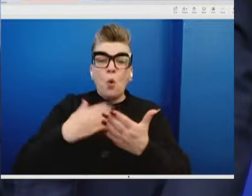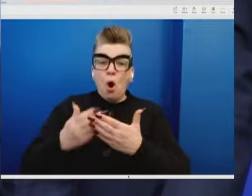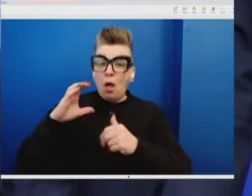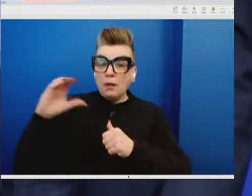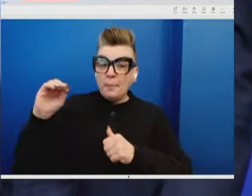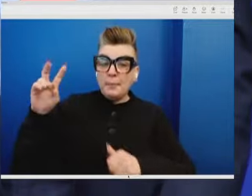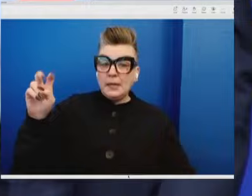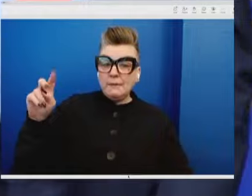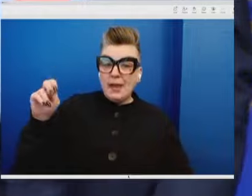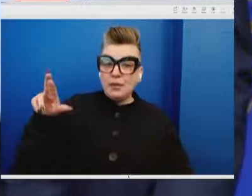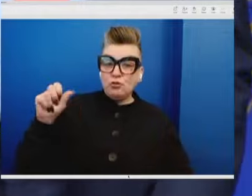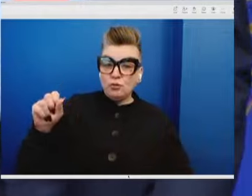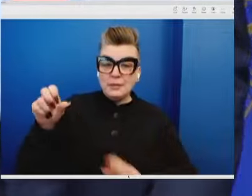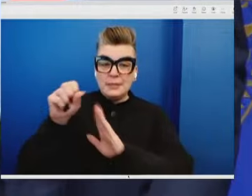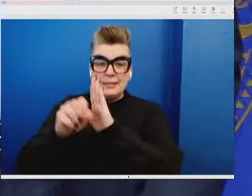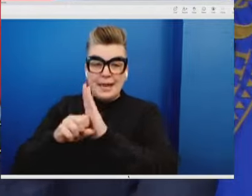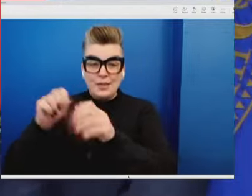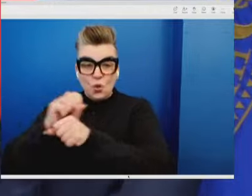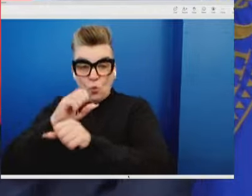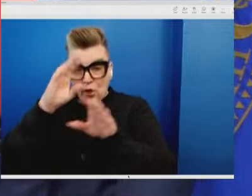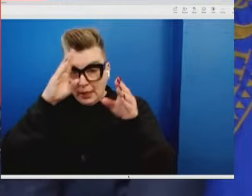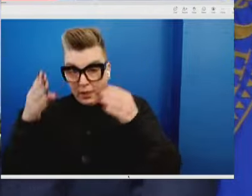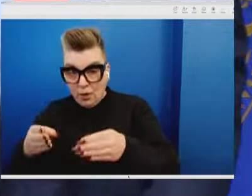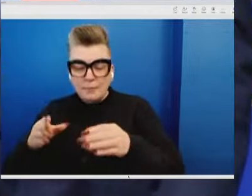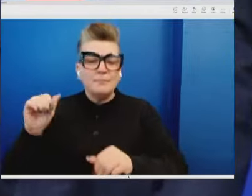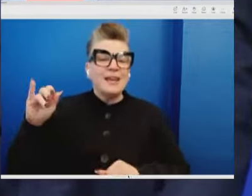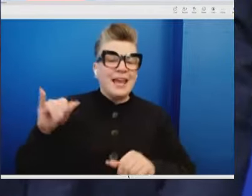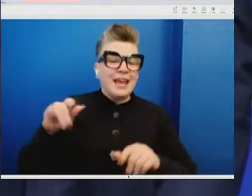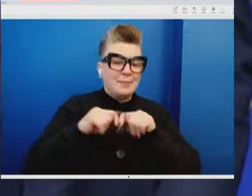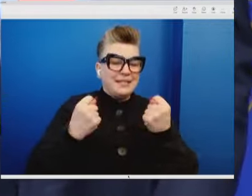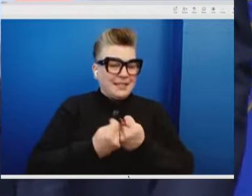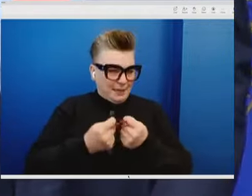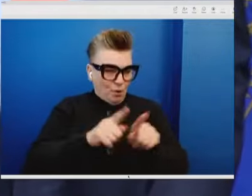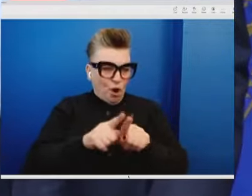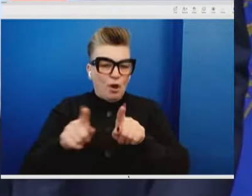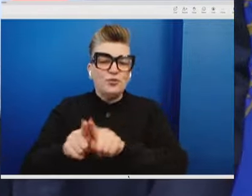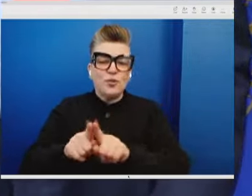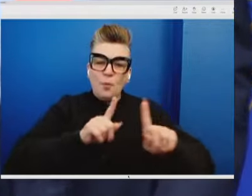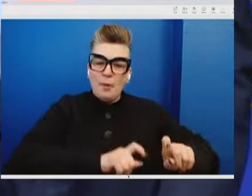the team have also piloted and continuing to pilot with states and new data sources as we get them.